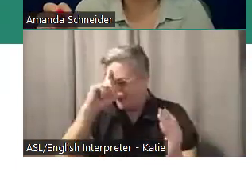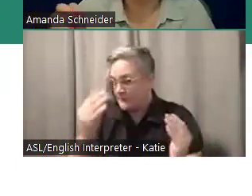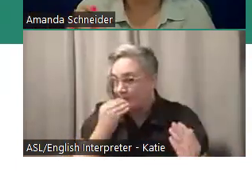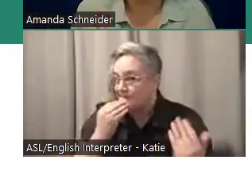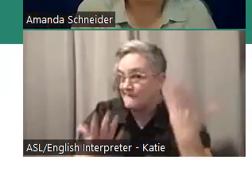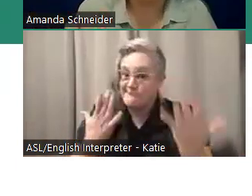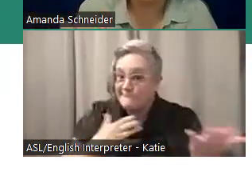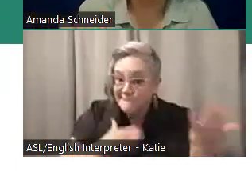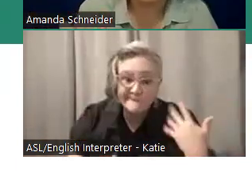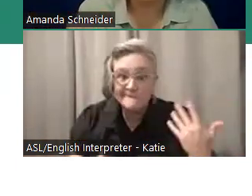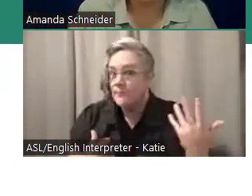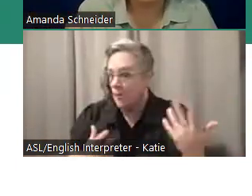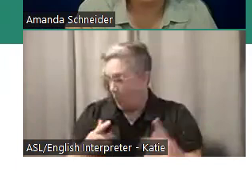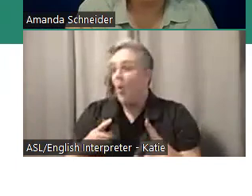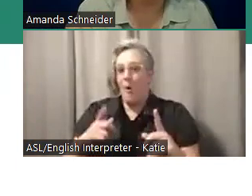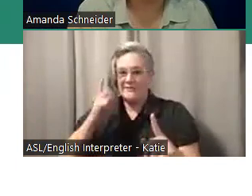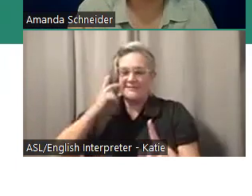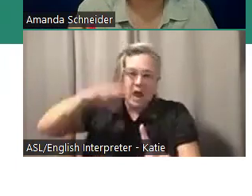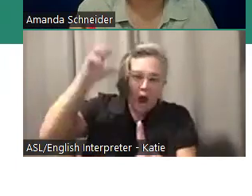Mmm, they found something to eat!